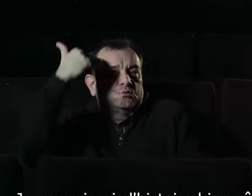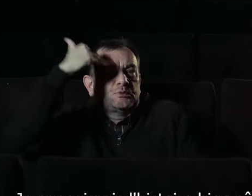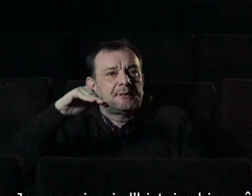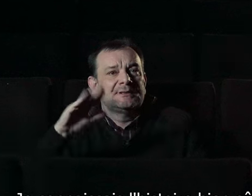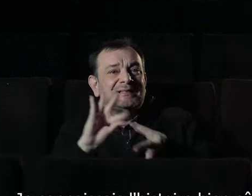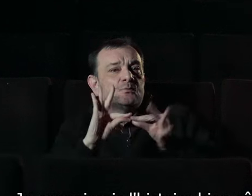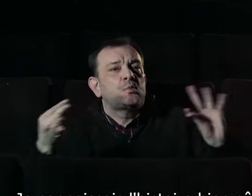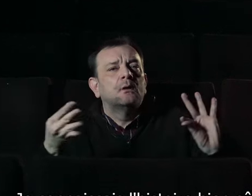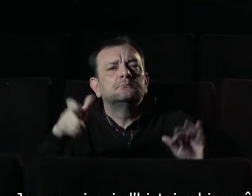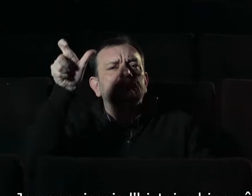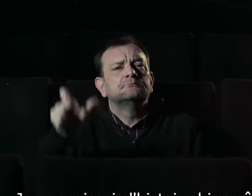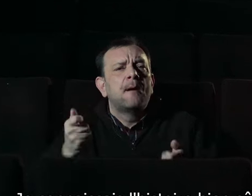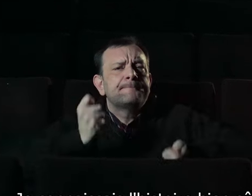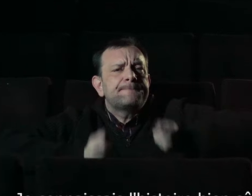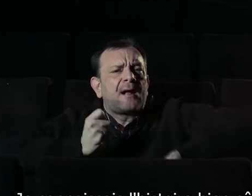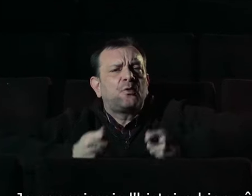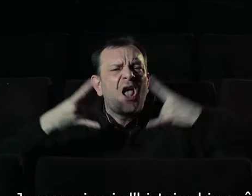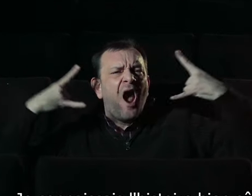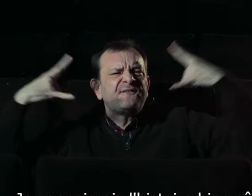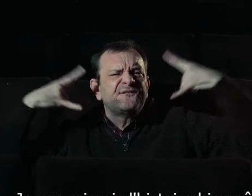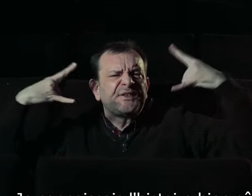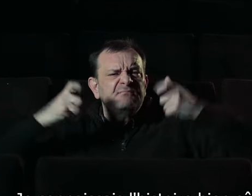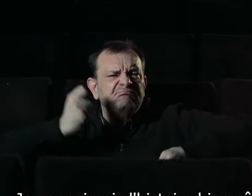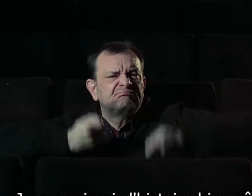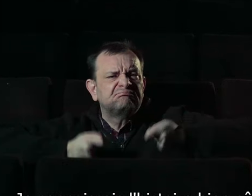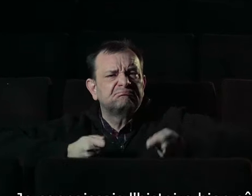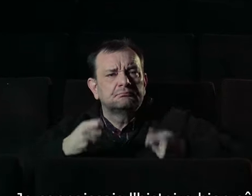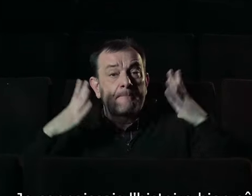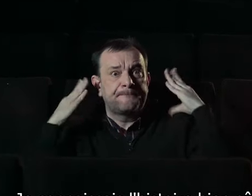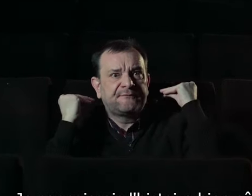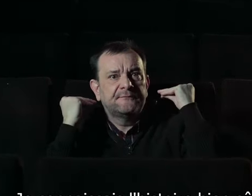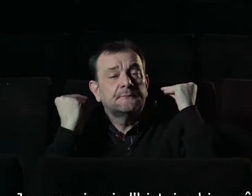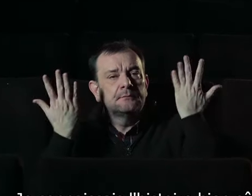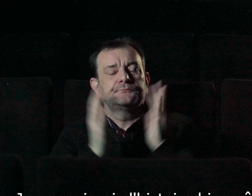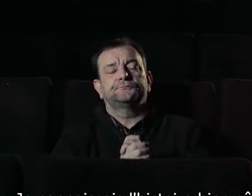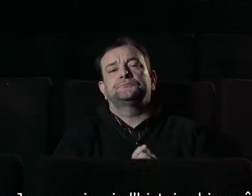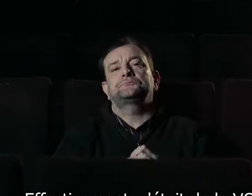I knew the story of course, of this metal drummer who goes deaf.